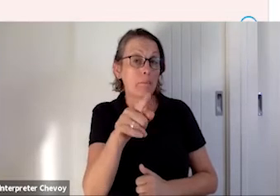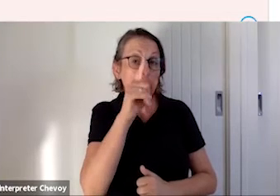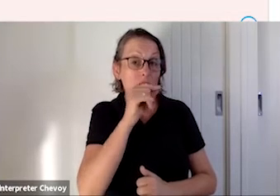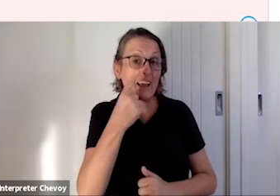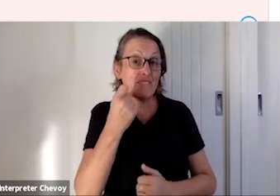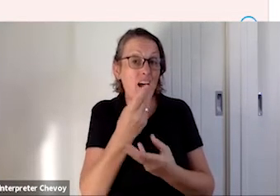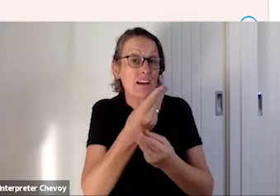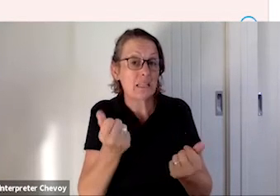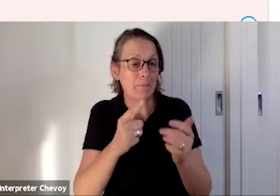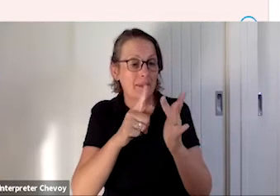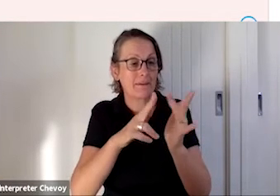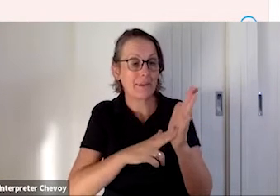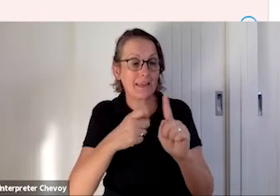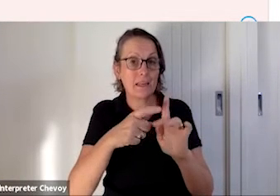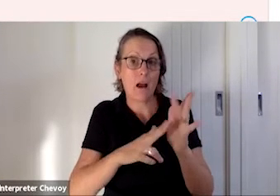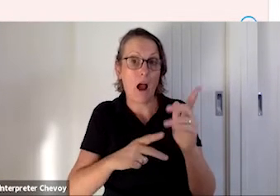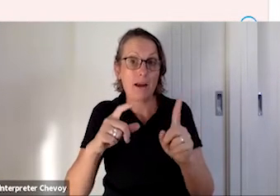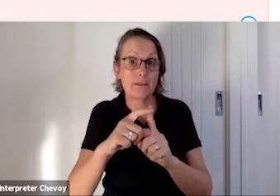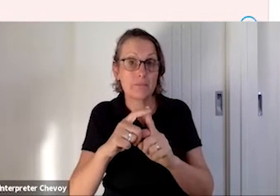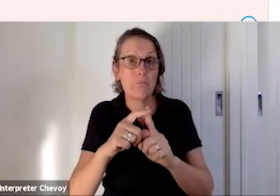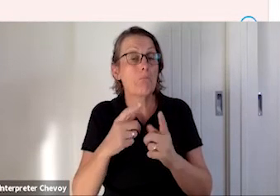that you didn't necessarily think were worth necessarily putting in.